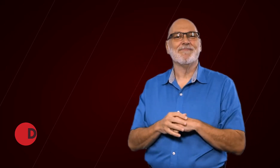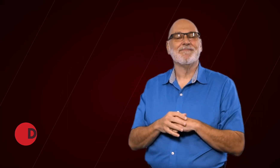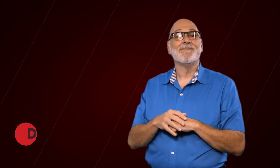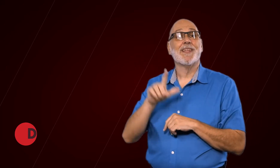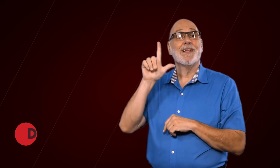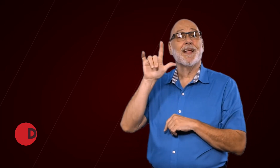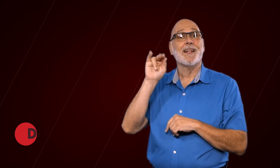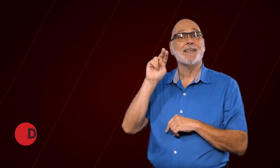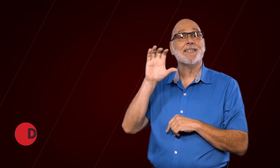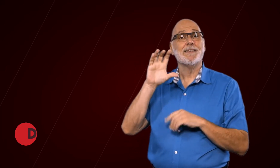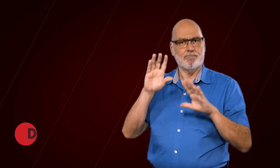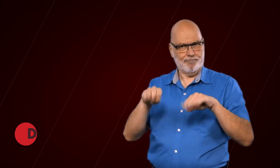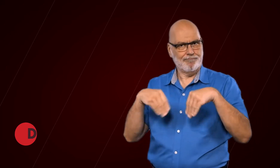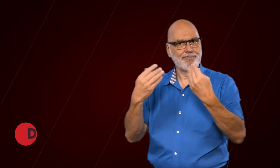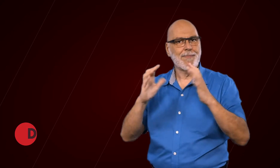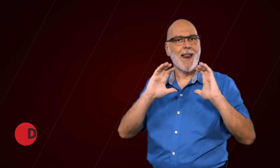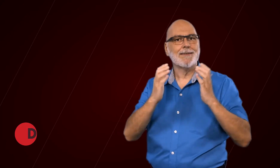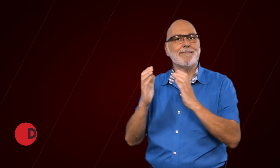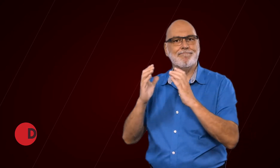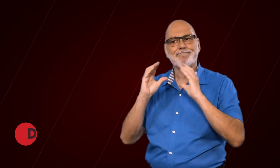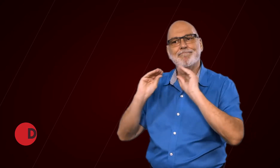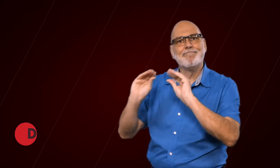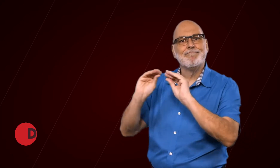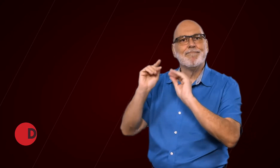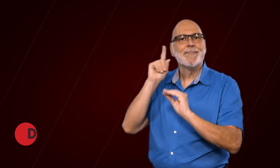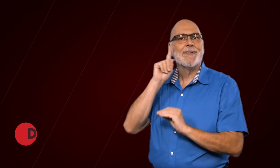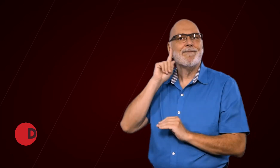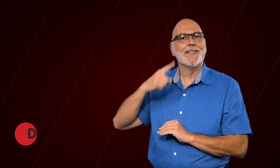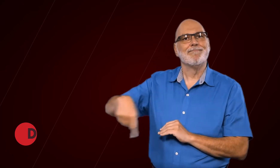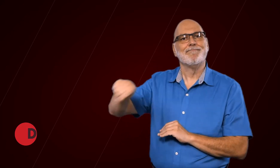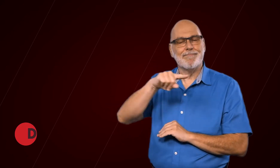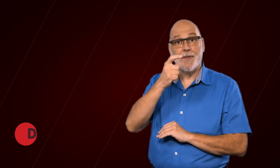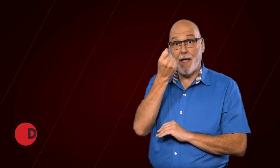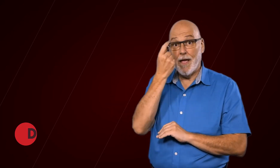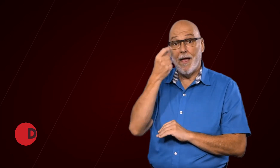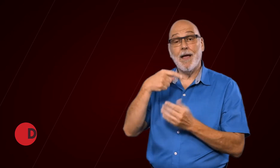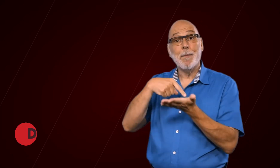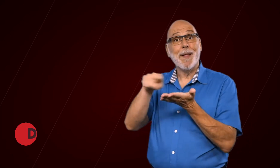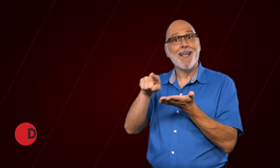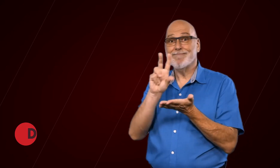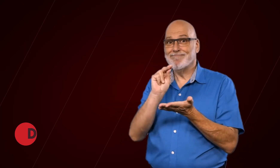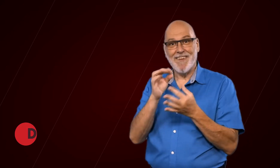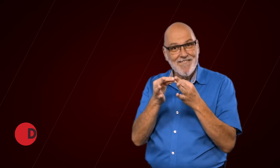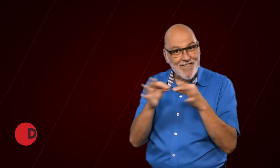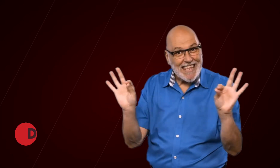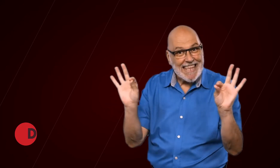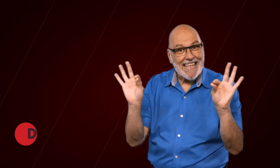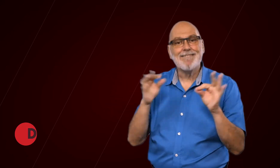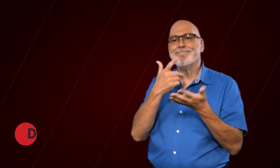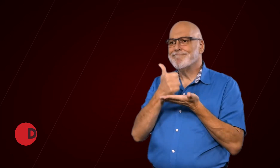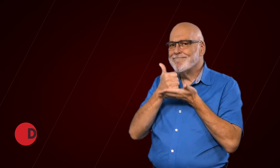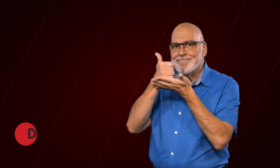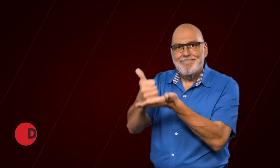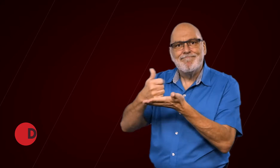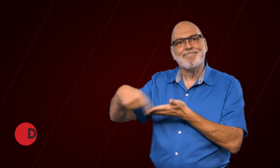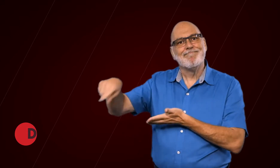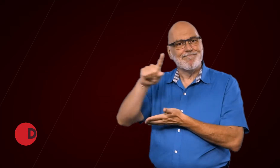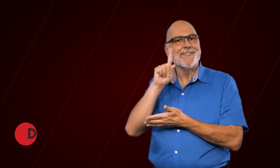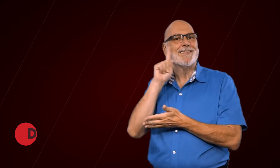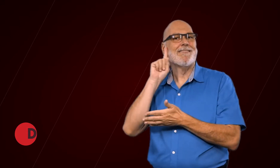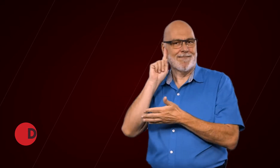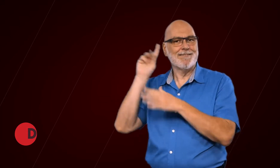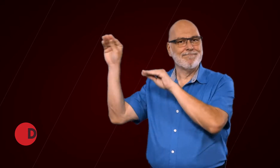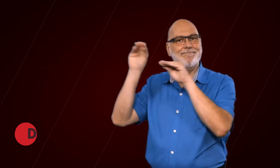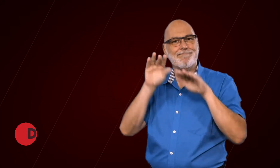These LINC classes for Deaf are available free and help Deaf